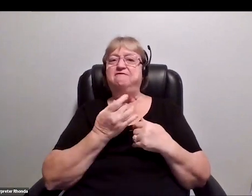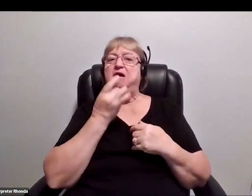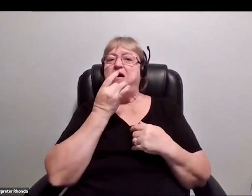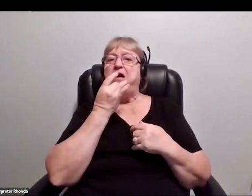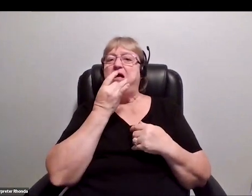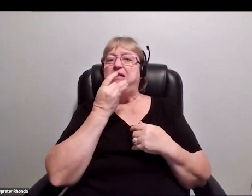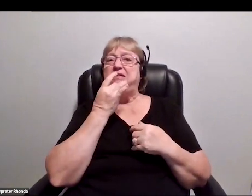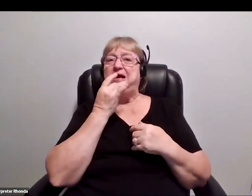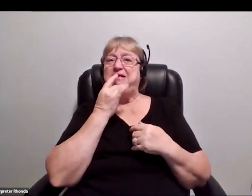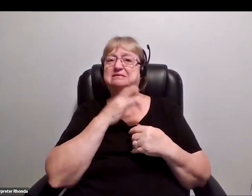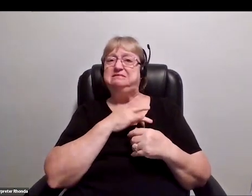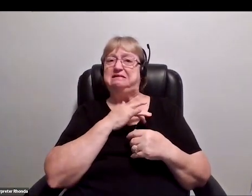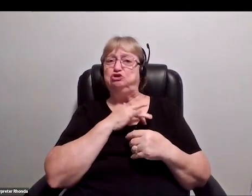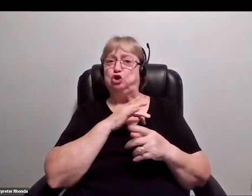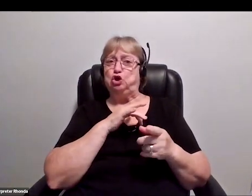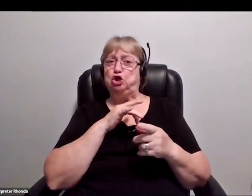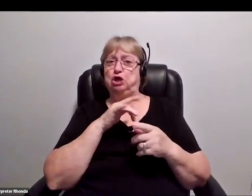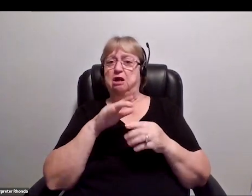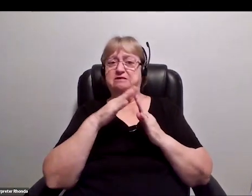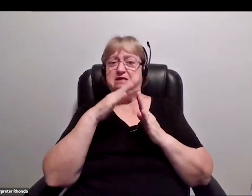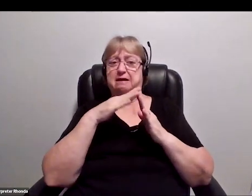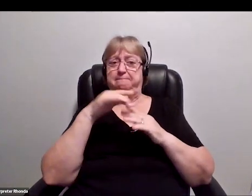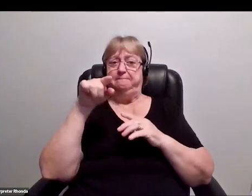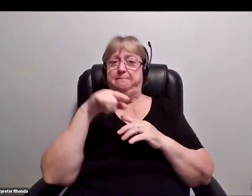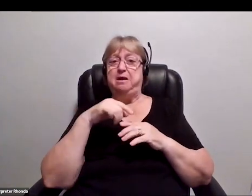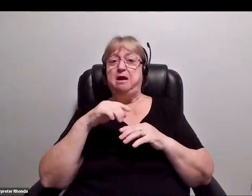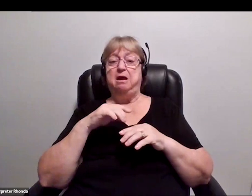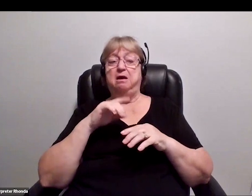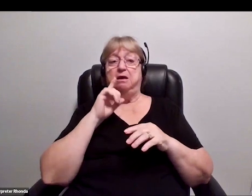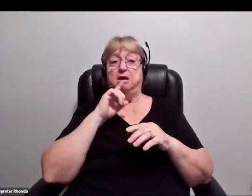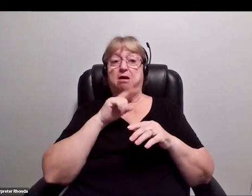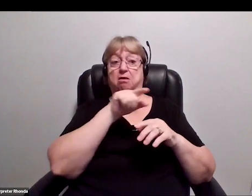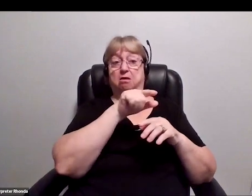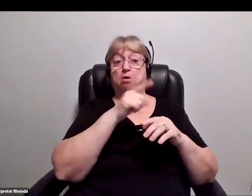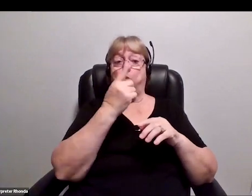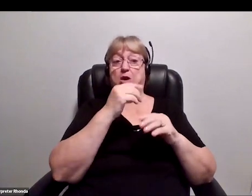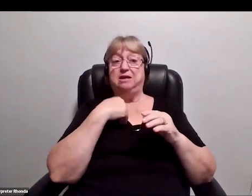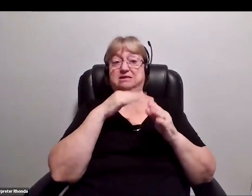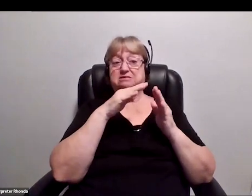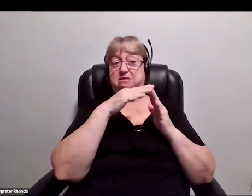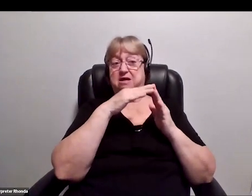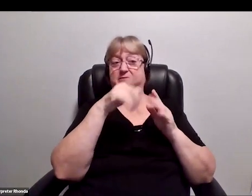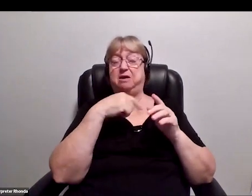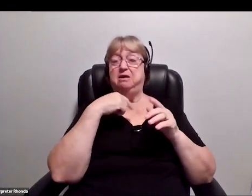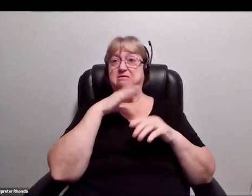square little rectangular piece. On the printed circuit board, it's on the back side. The sensor is facing the back of the device.